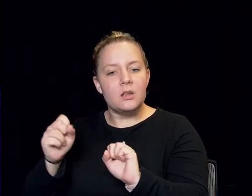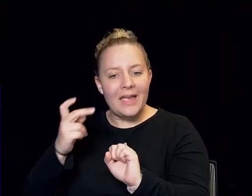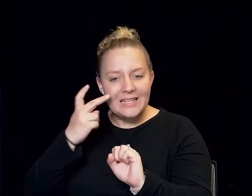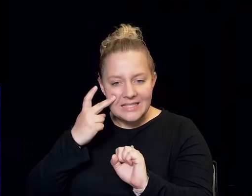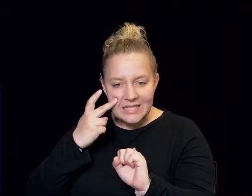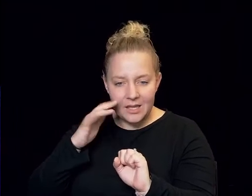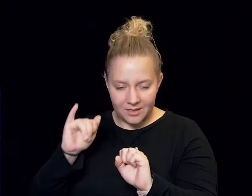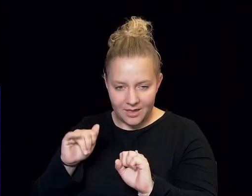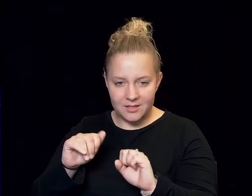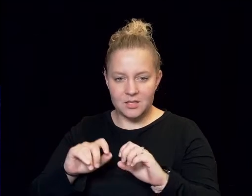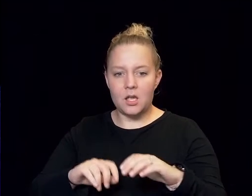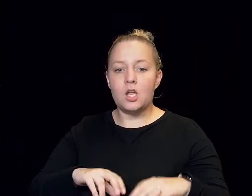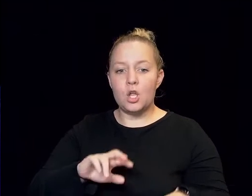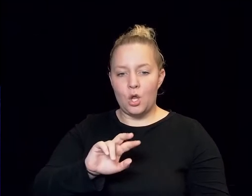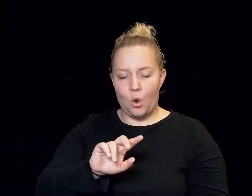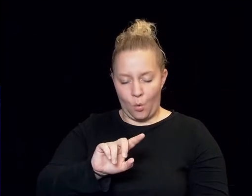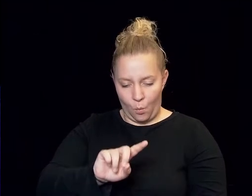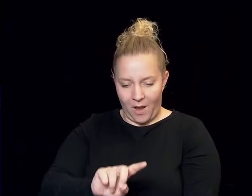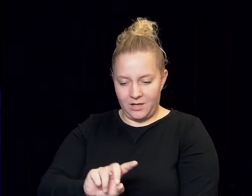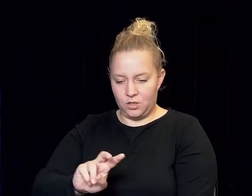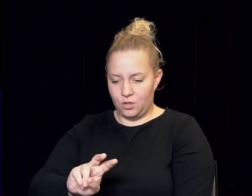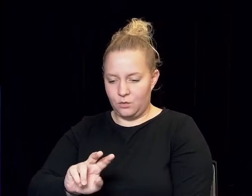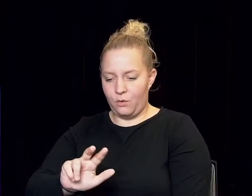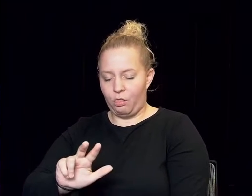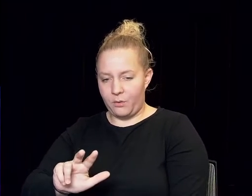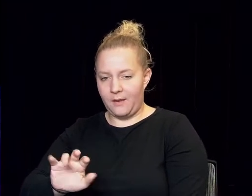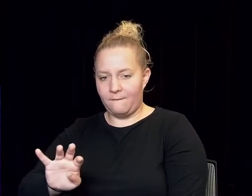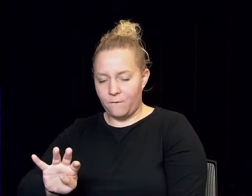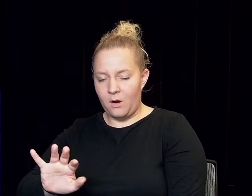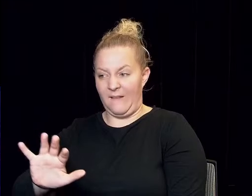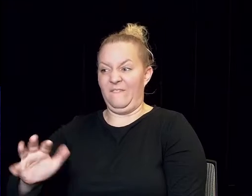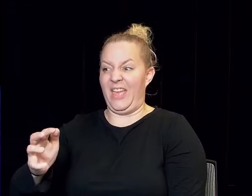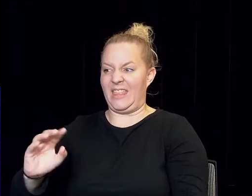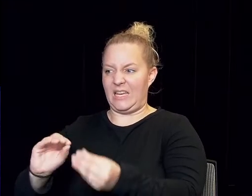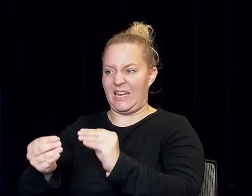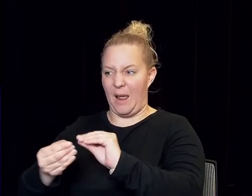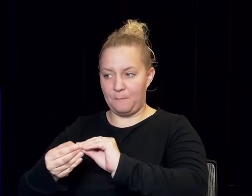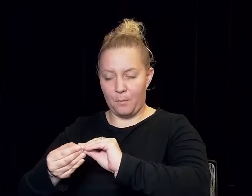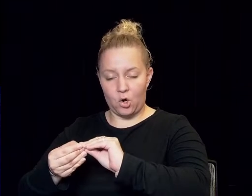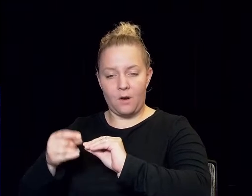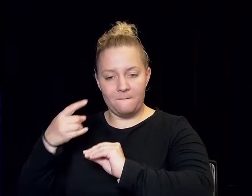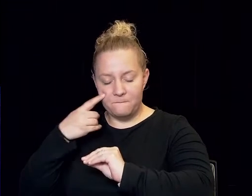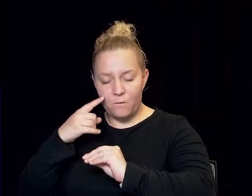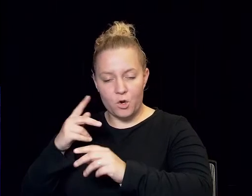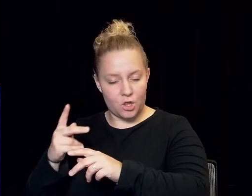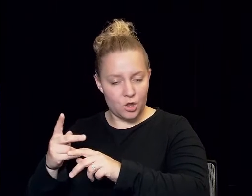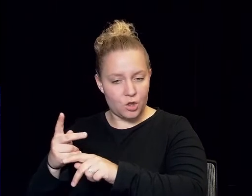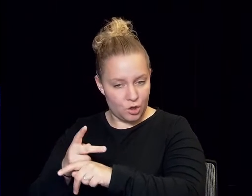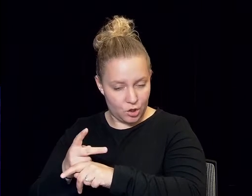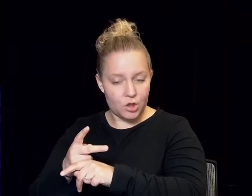fifth number and kind of my my pattern or my those multiples. So, I'm going to multiply the denominator